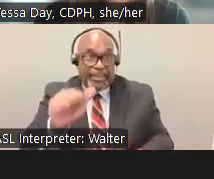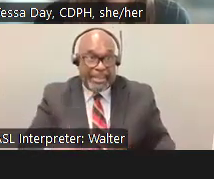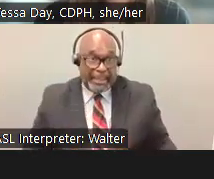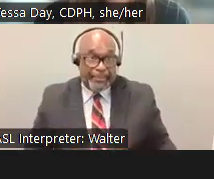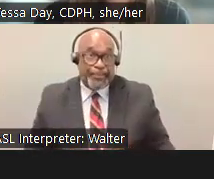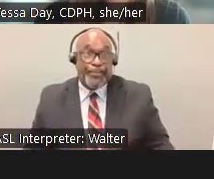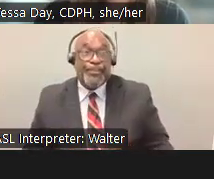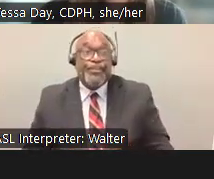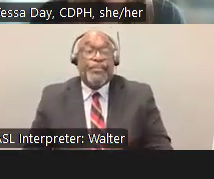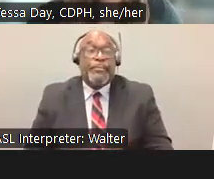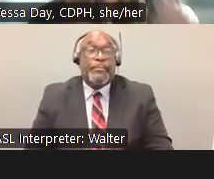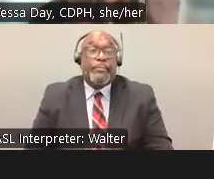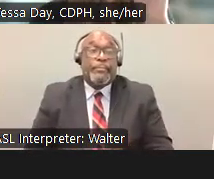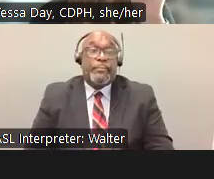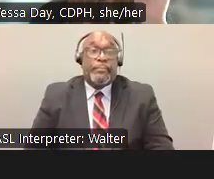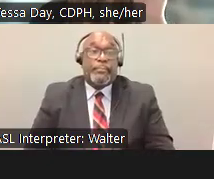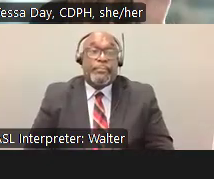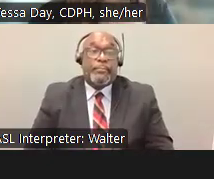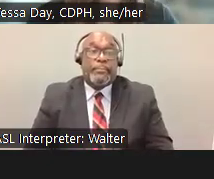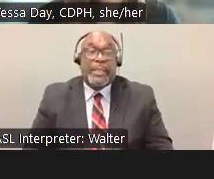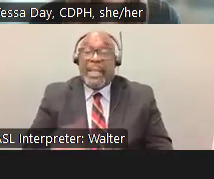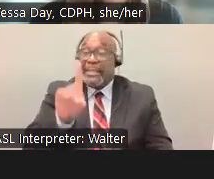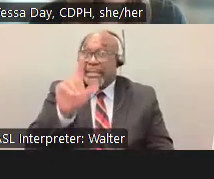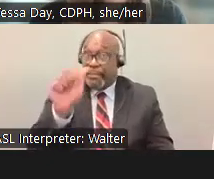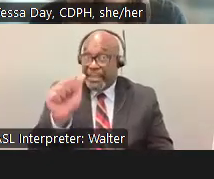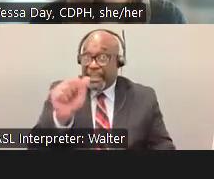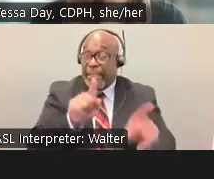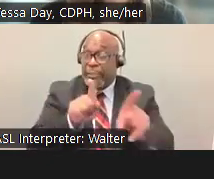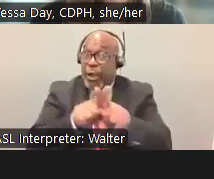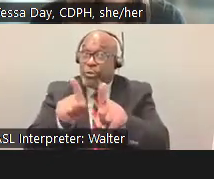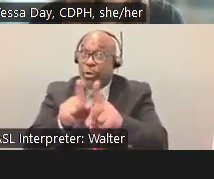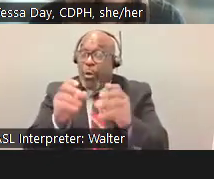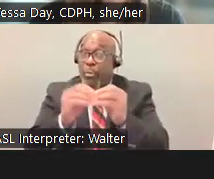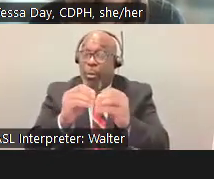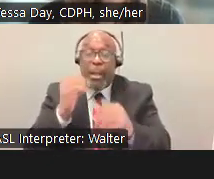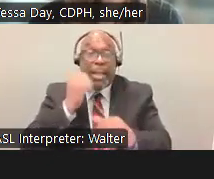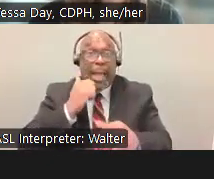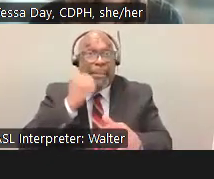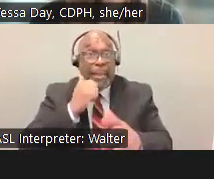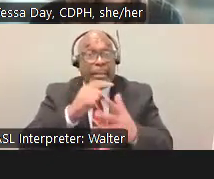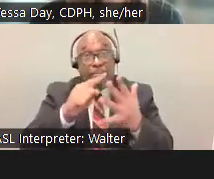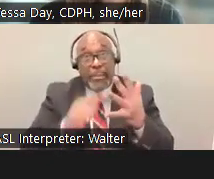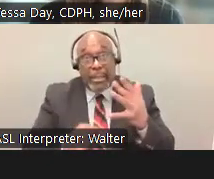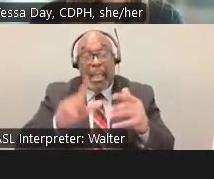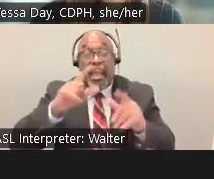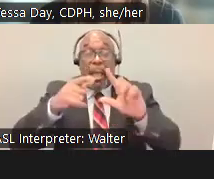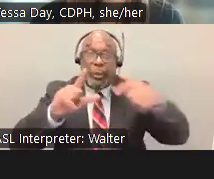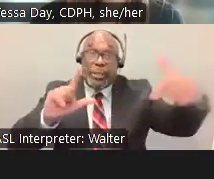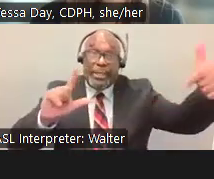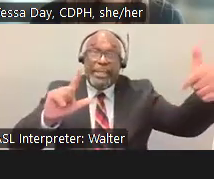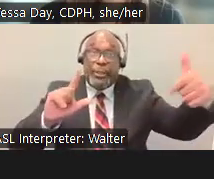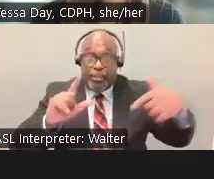13:26:54 Disability is also more common 13:27:01 among our LGBTQ-plus adults compared